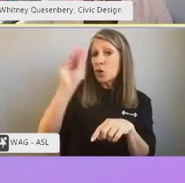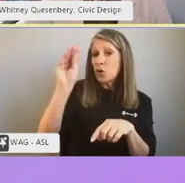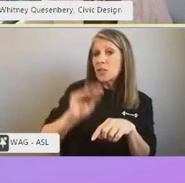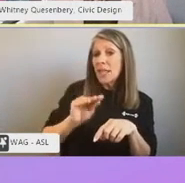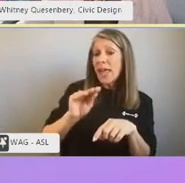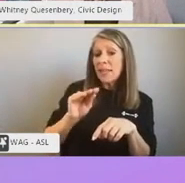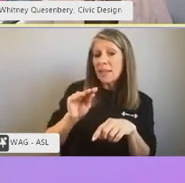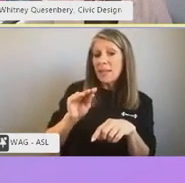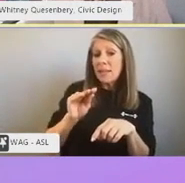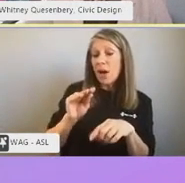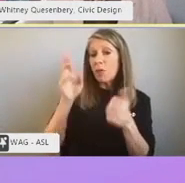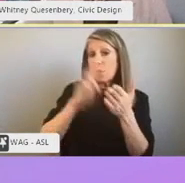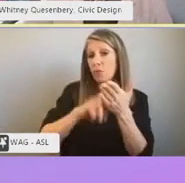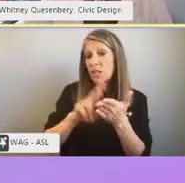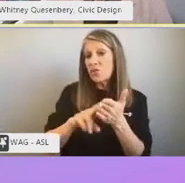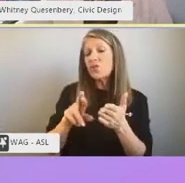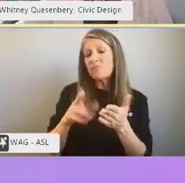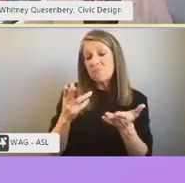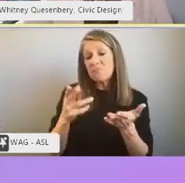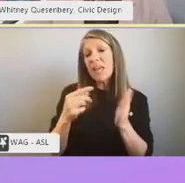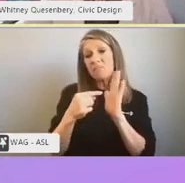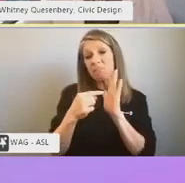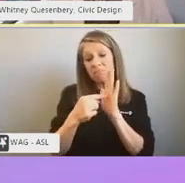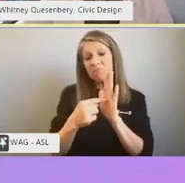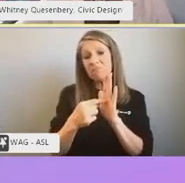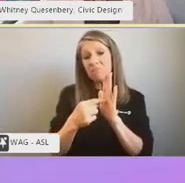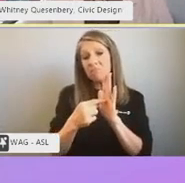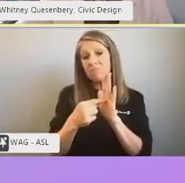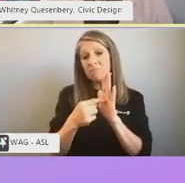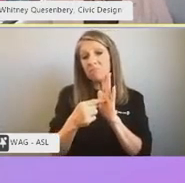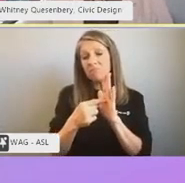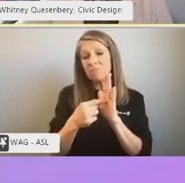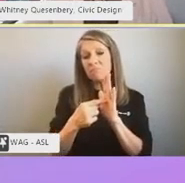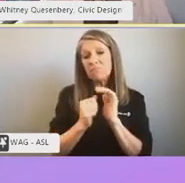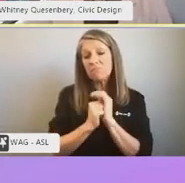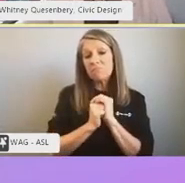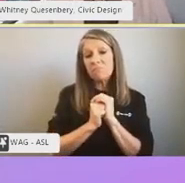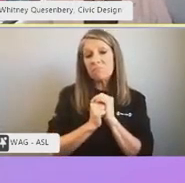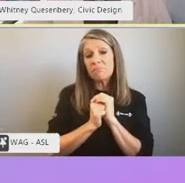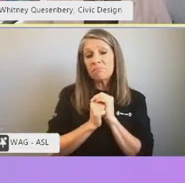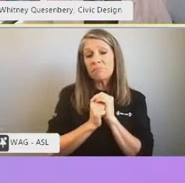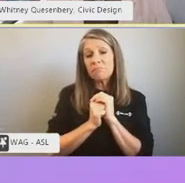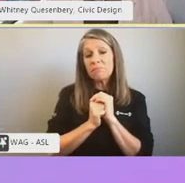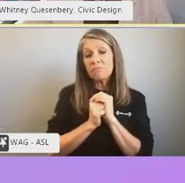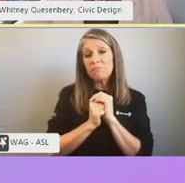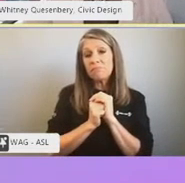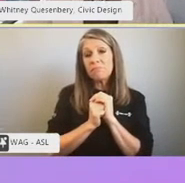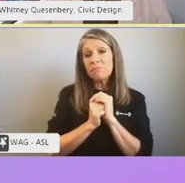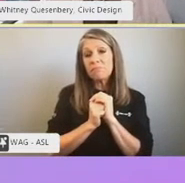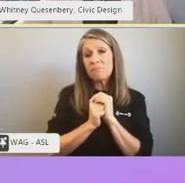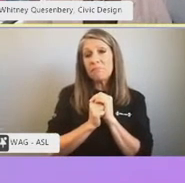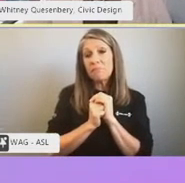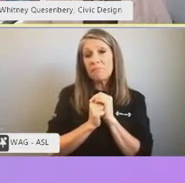people trusted they had done it right the first time and didn't double check the machine, but some some 75% of